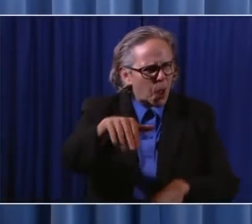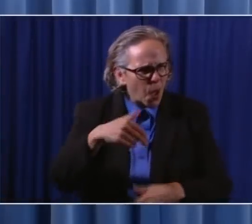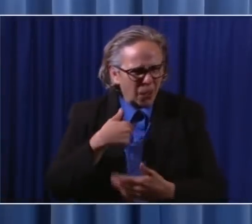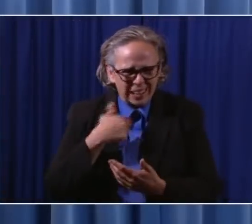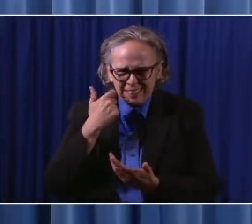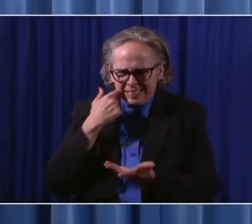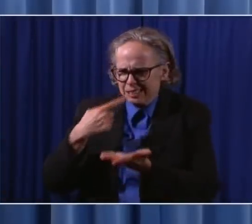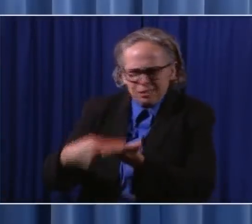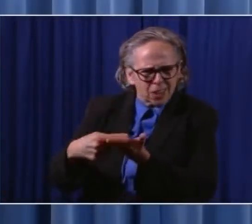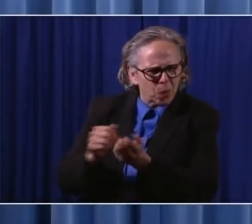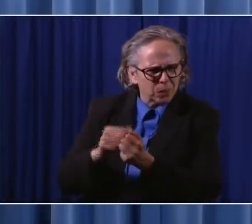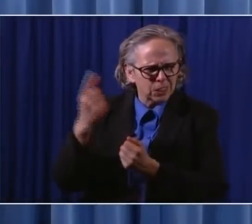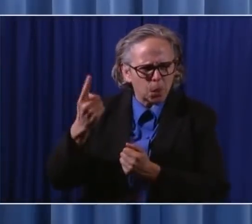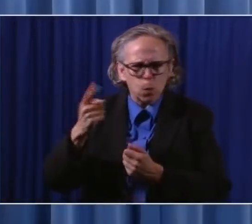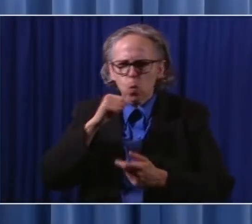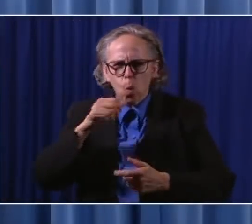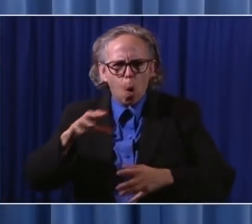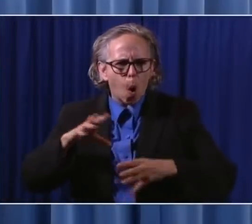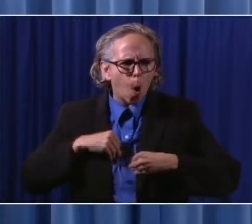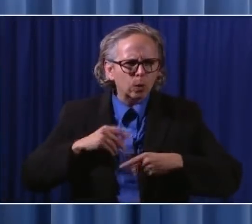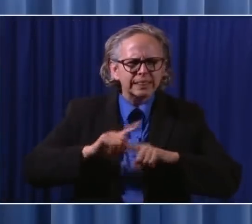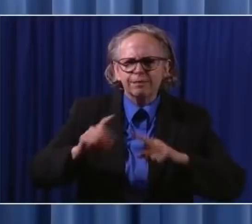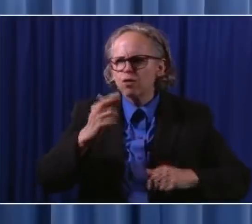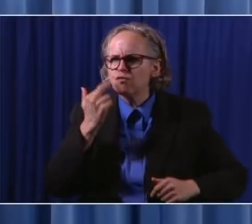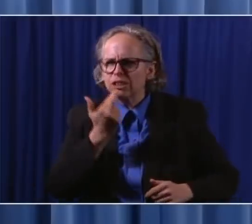ALONG THOSE LINES? THEN, I HAD AN INTERESTING